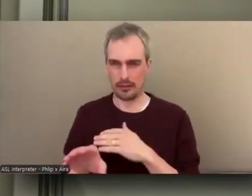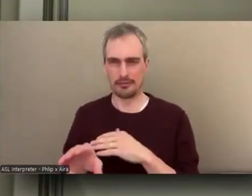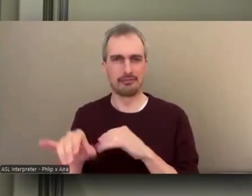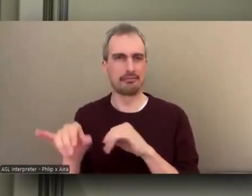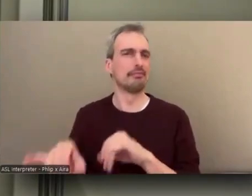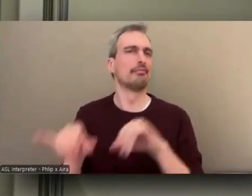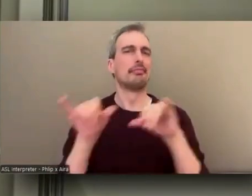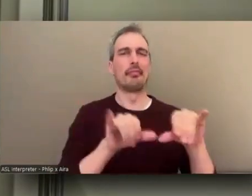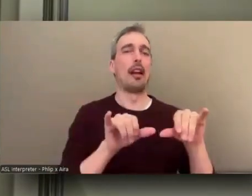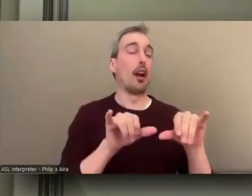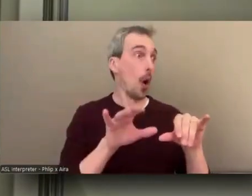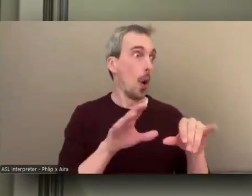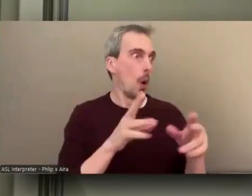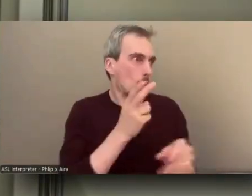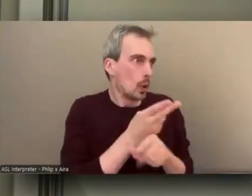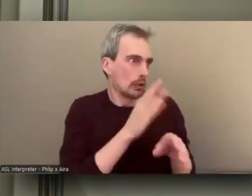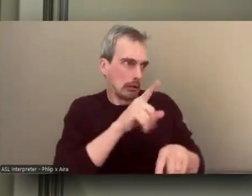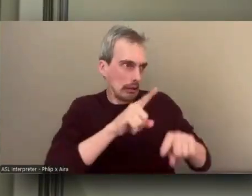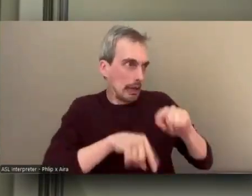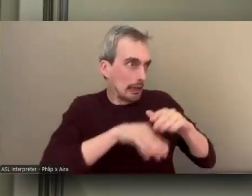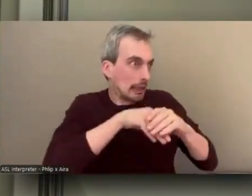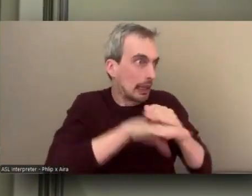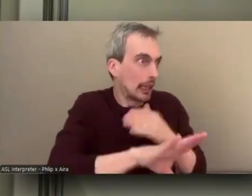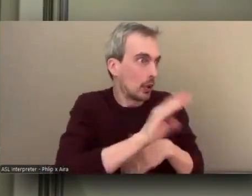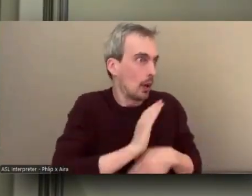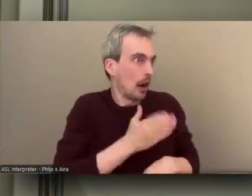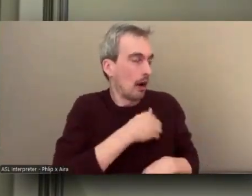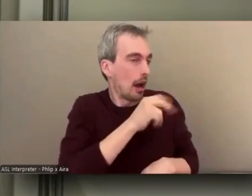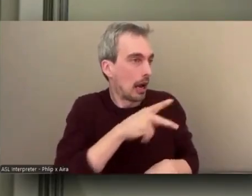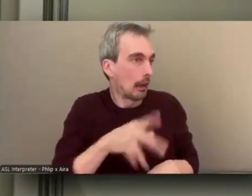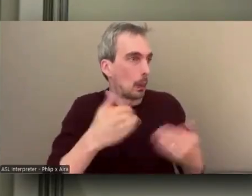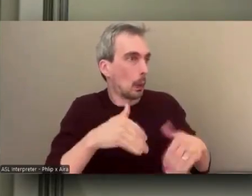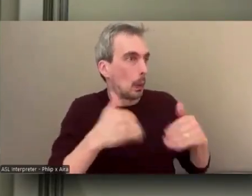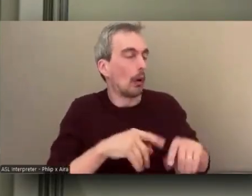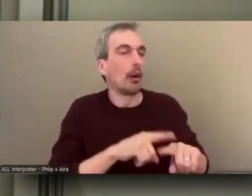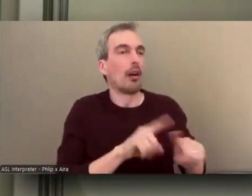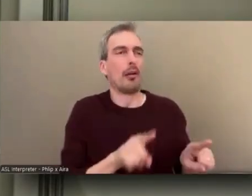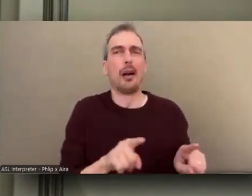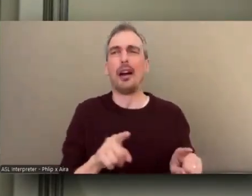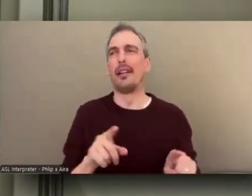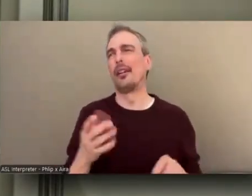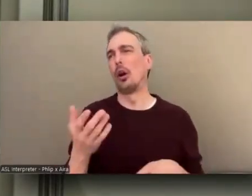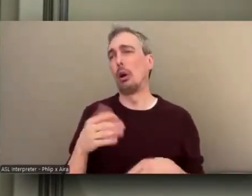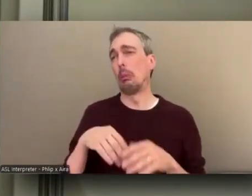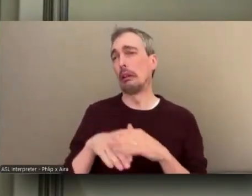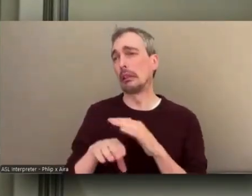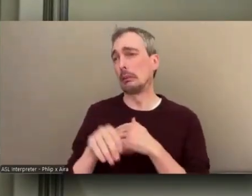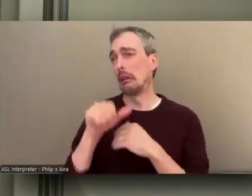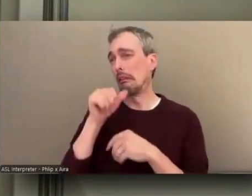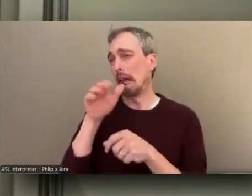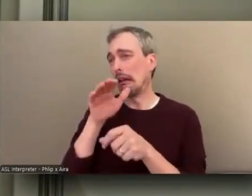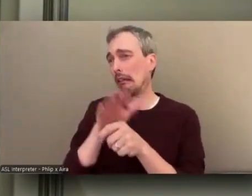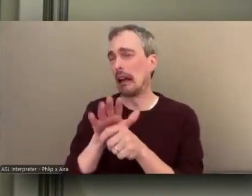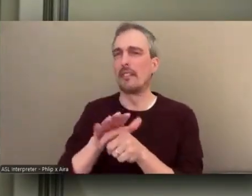That's... Okay. Gotta stop the line. Our end to end test failed on that. But if it's... Oh, people make these terrible arguments about it.